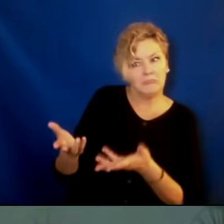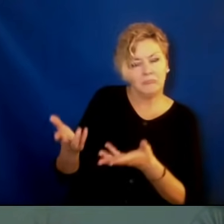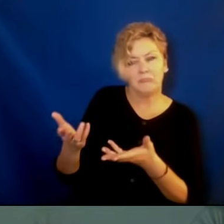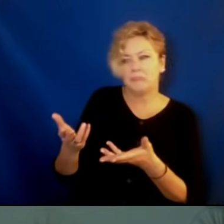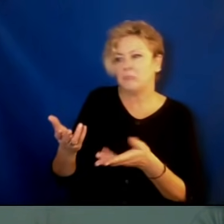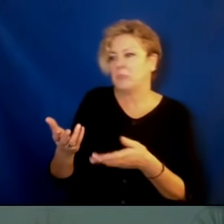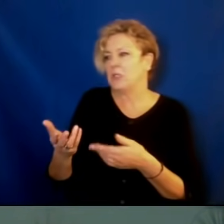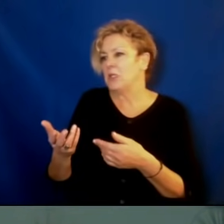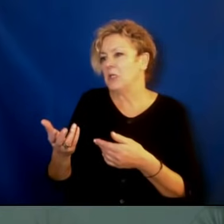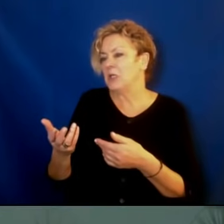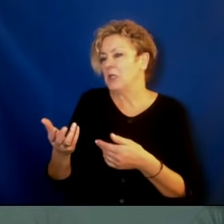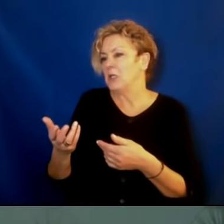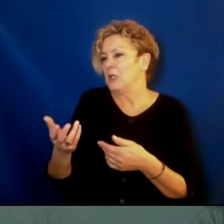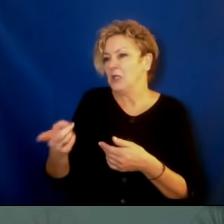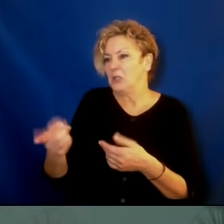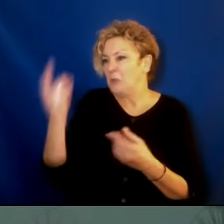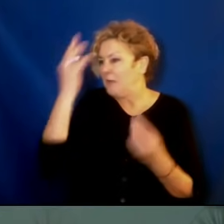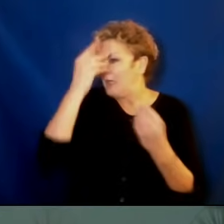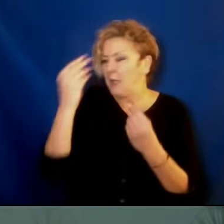Hello, this question is for Minister Dix.